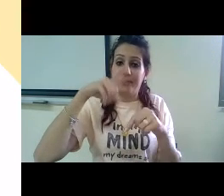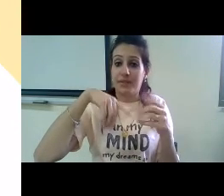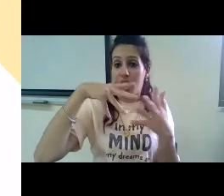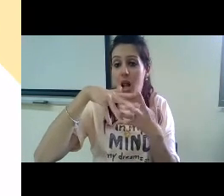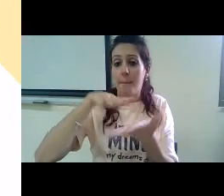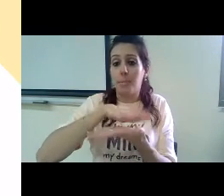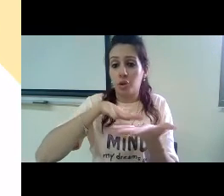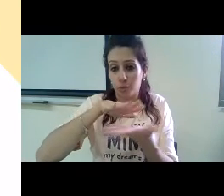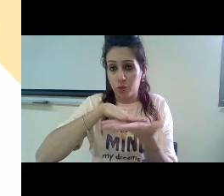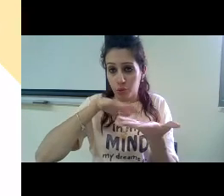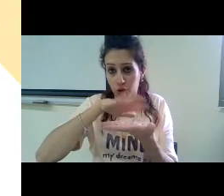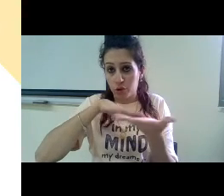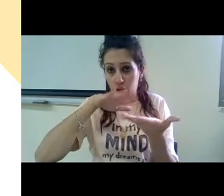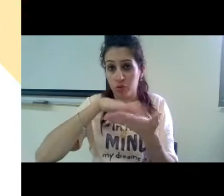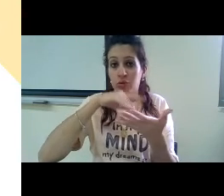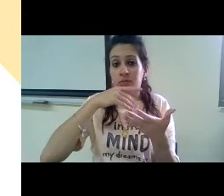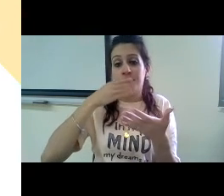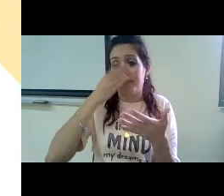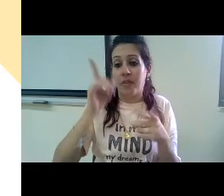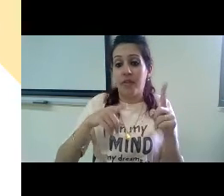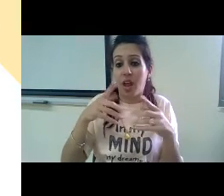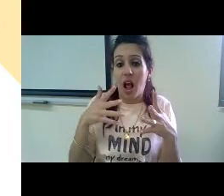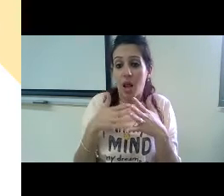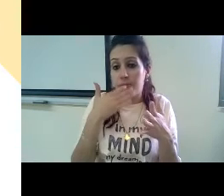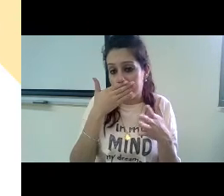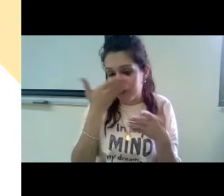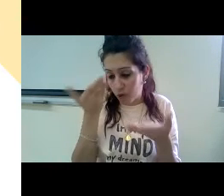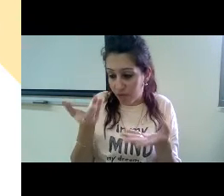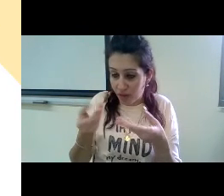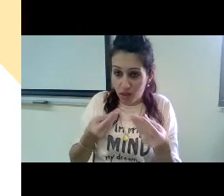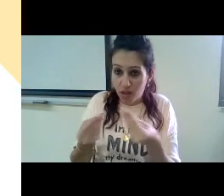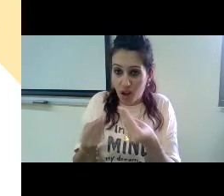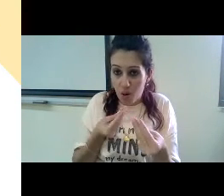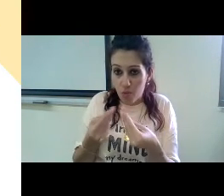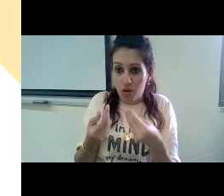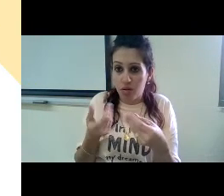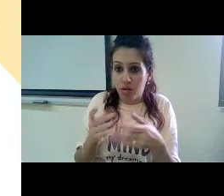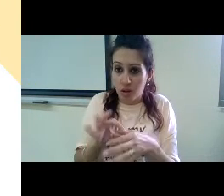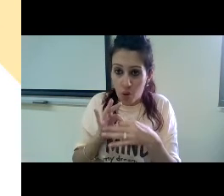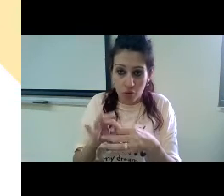some parents might not have access to Internet or whatever so that we can